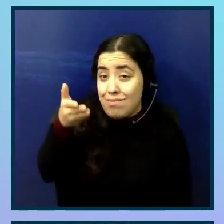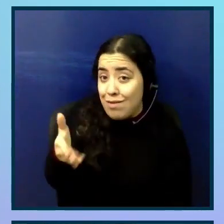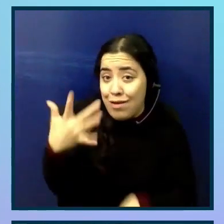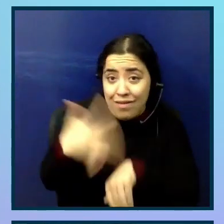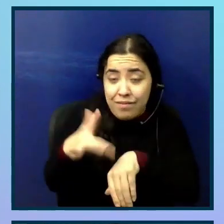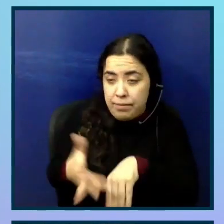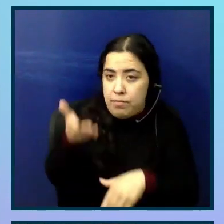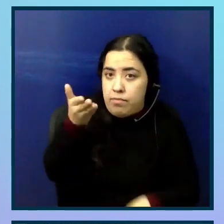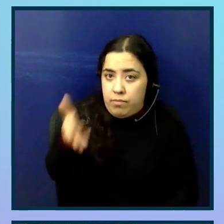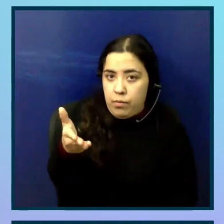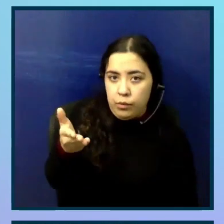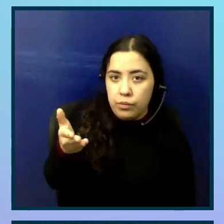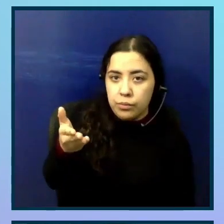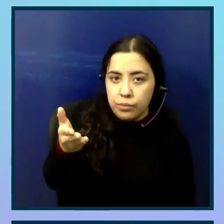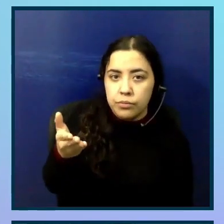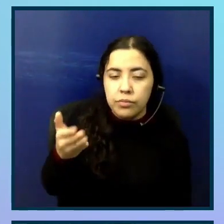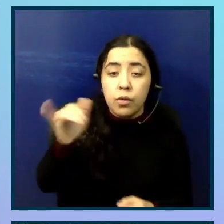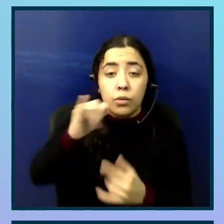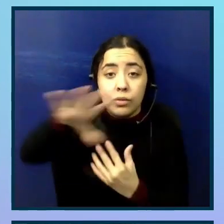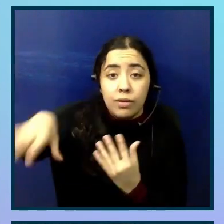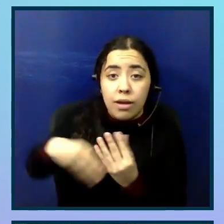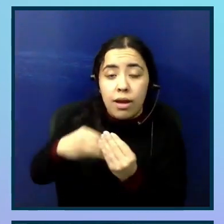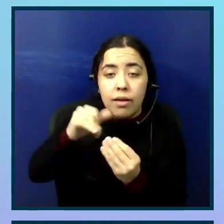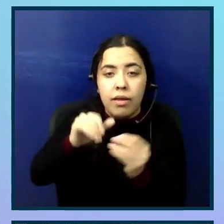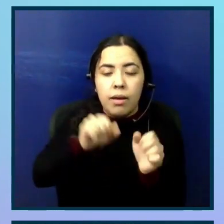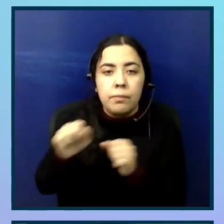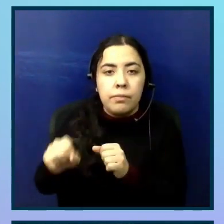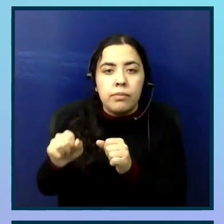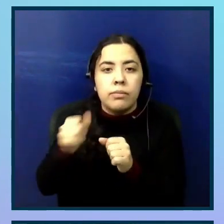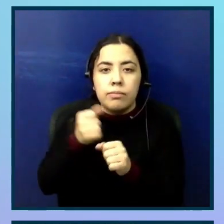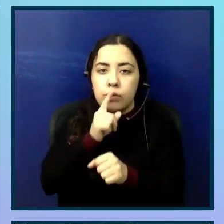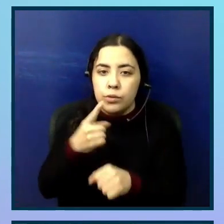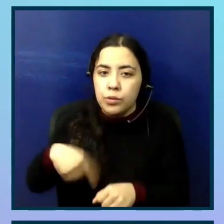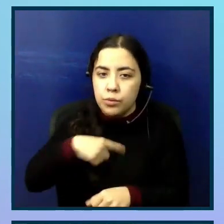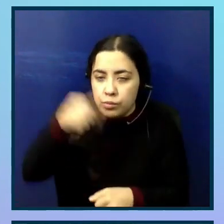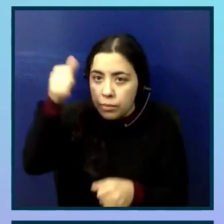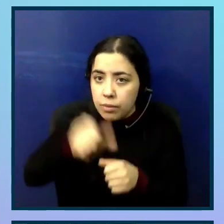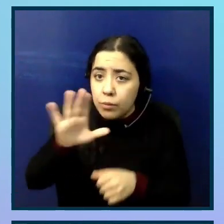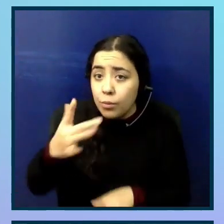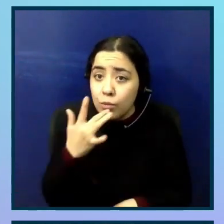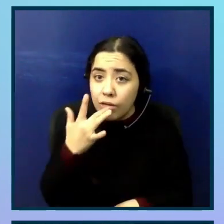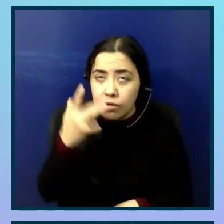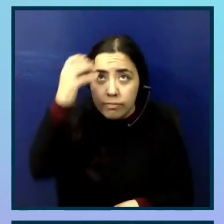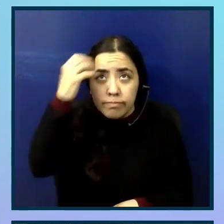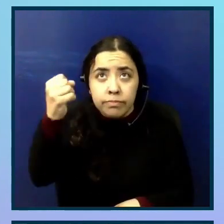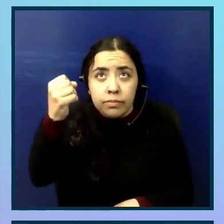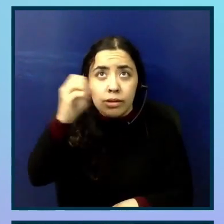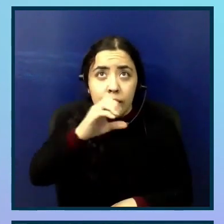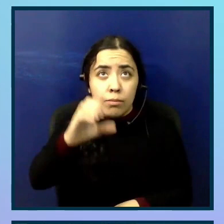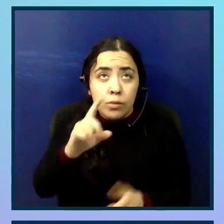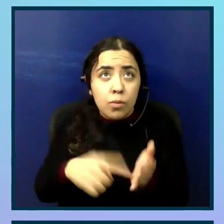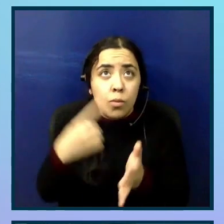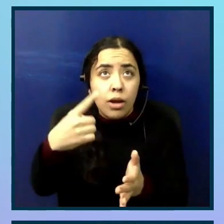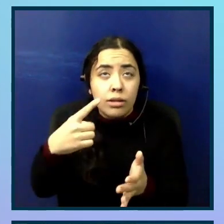And also adding on the ability to ensure that we remember your preferences, so that you as a user don't have to think about